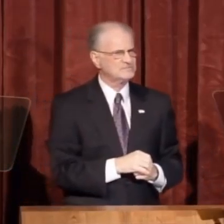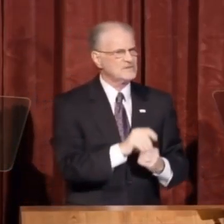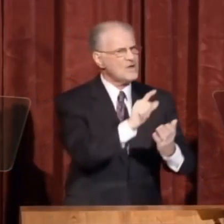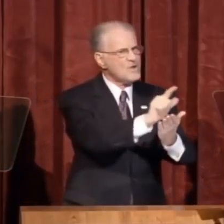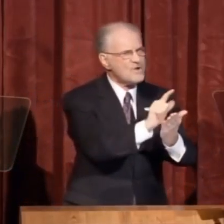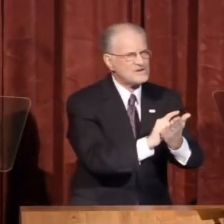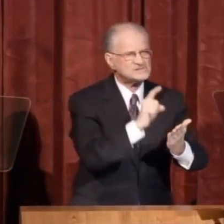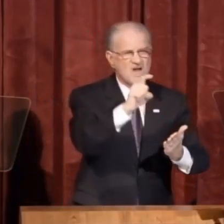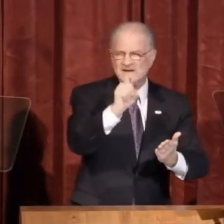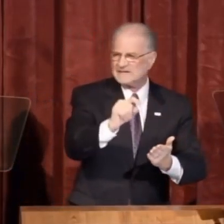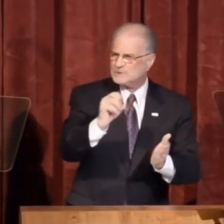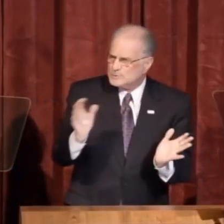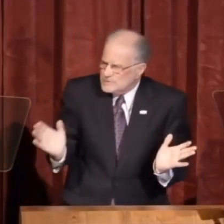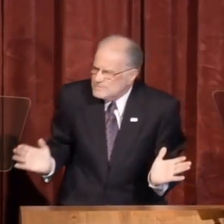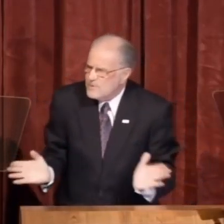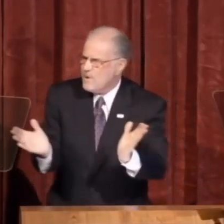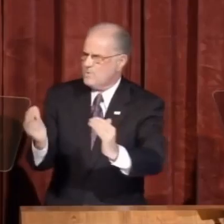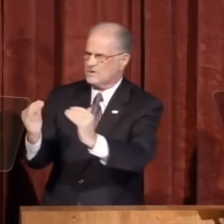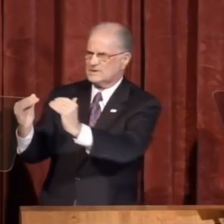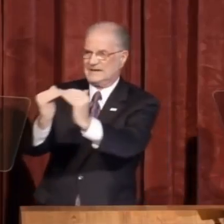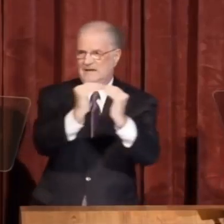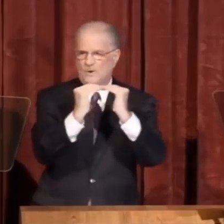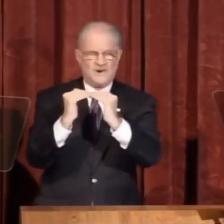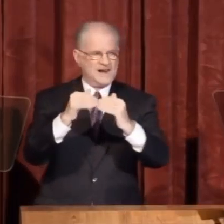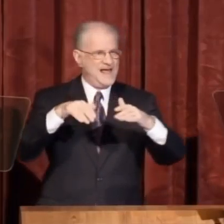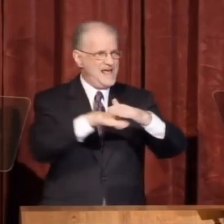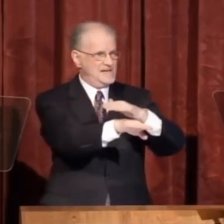But their numbers are small.